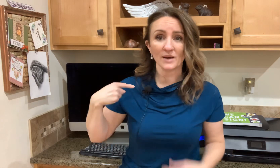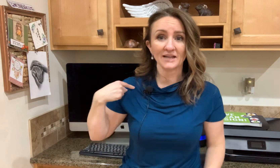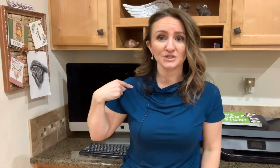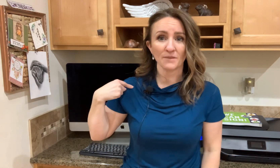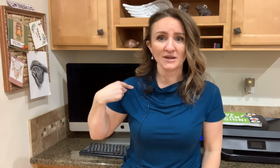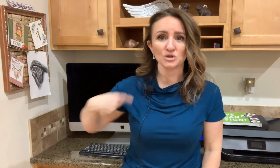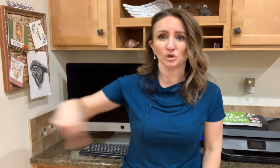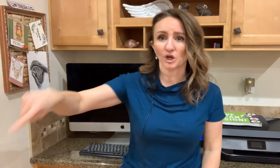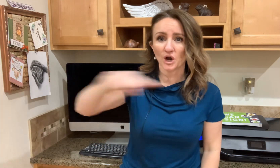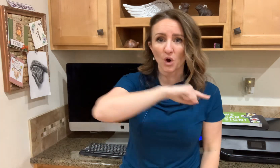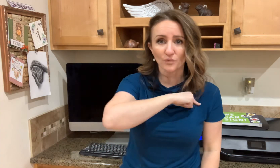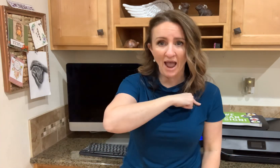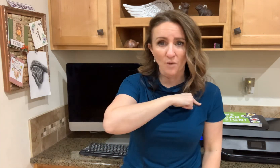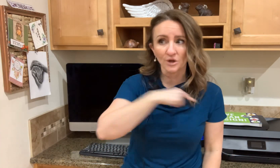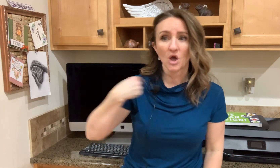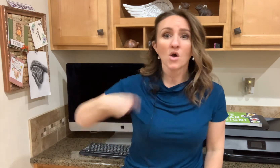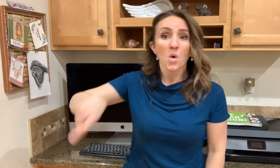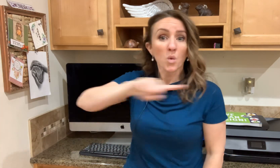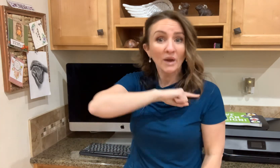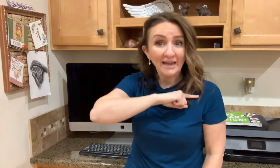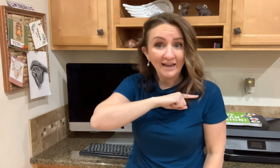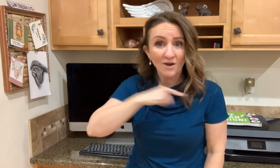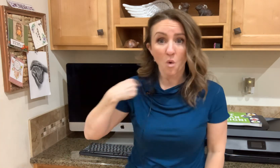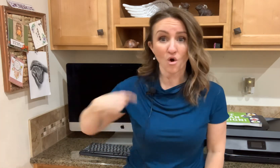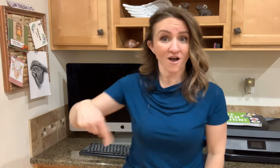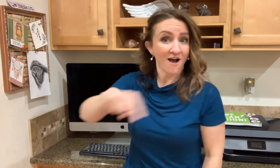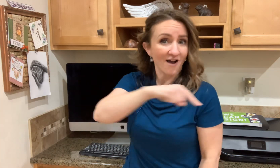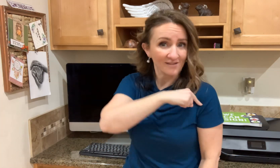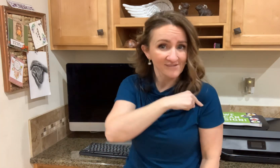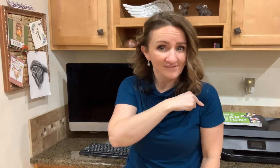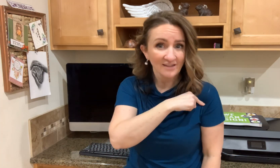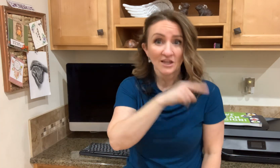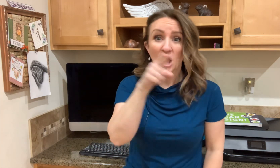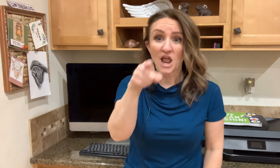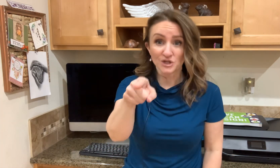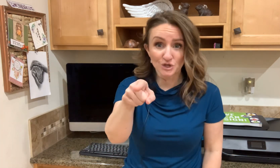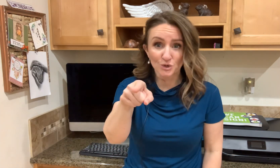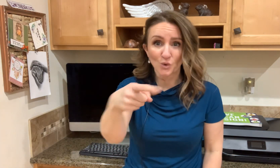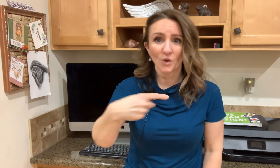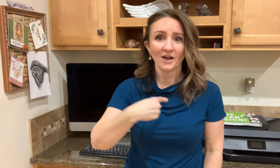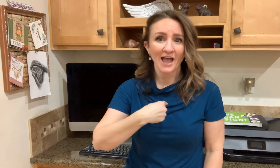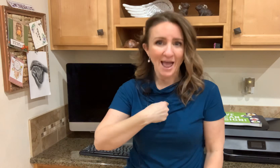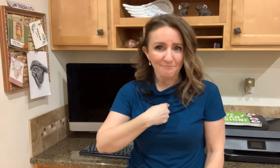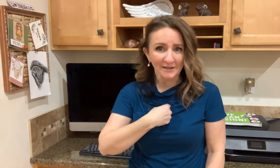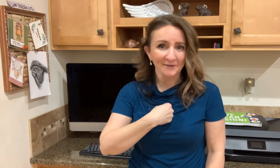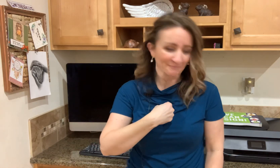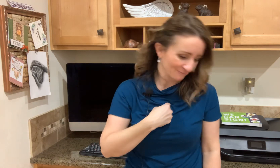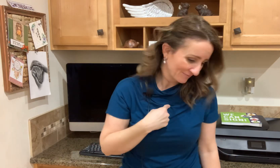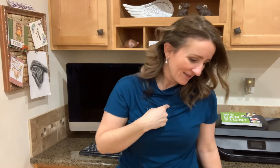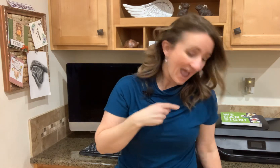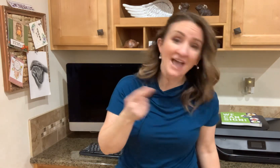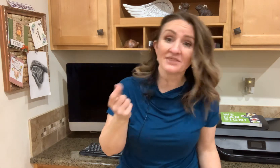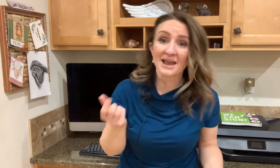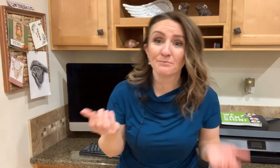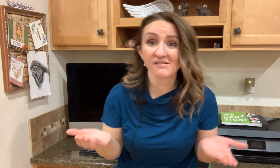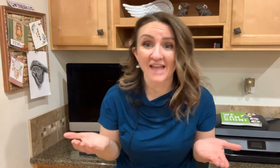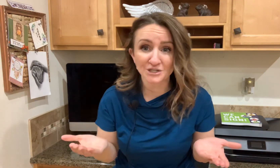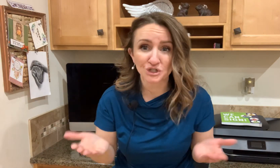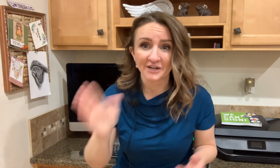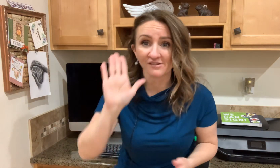touch at my shoulder and go around, "we" or "us" and "you" and "me" and then possession is